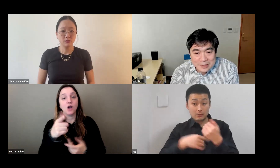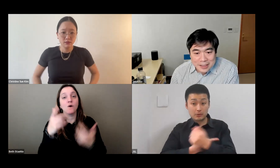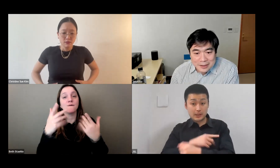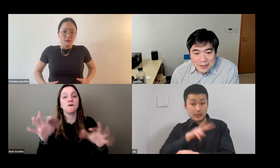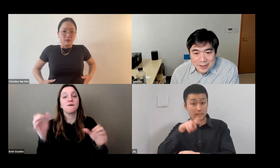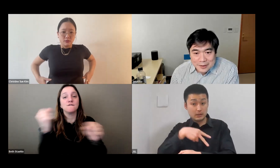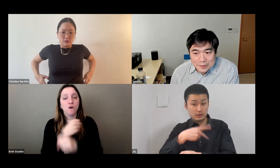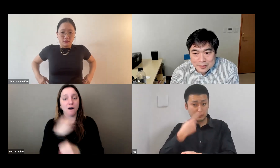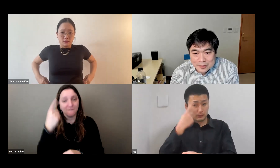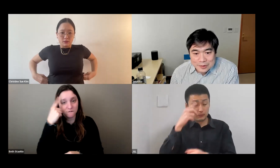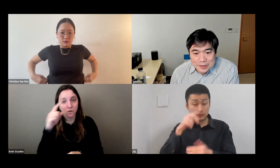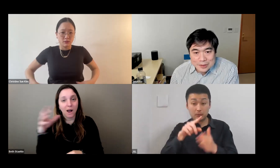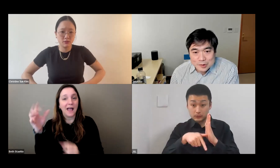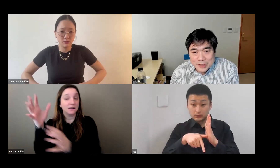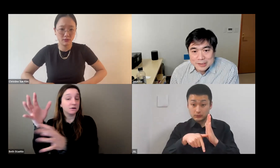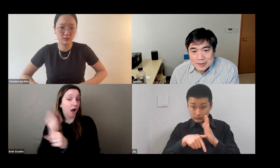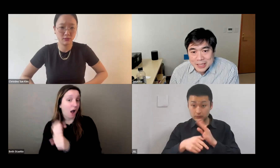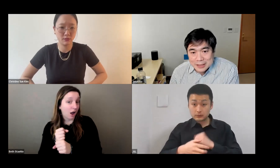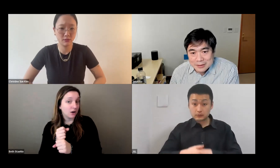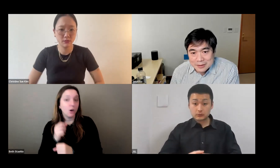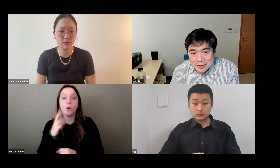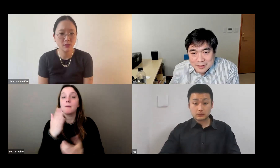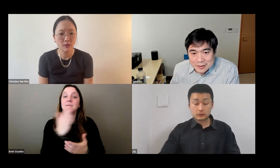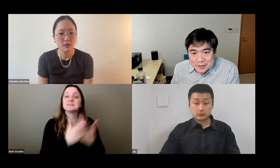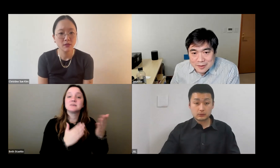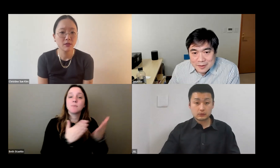that you're still trying to get?